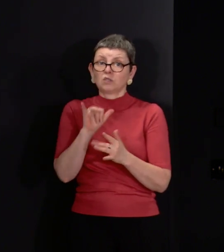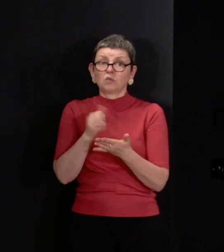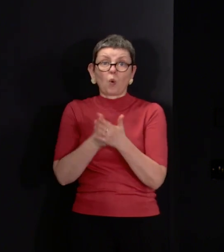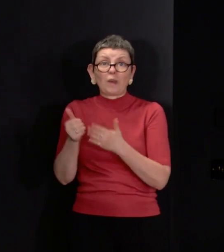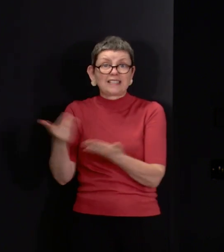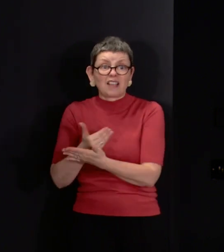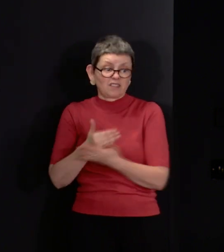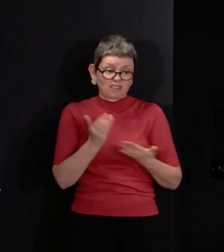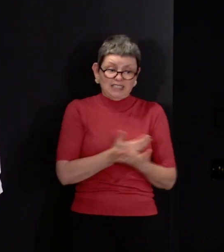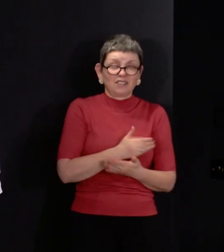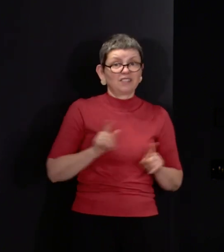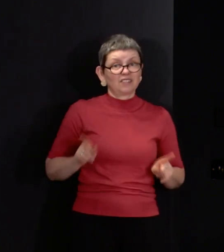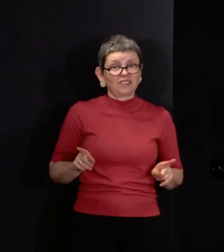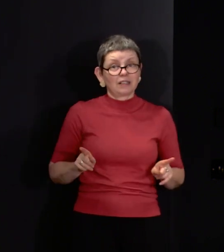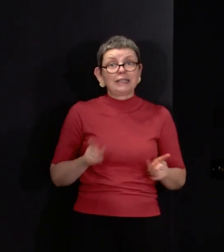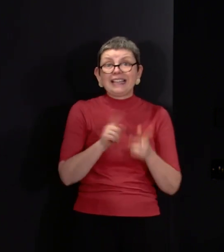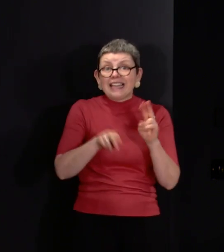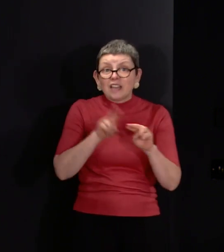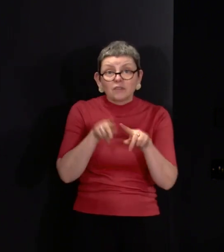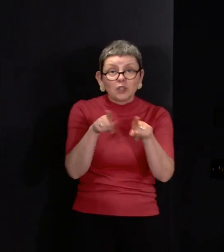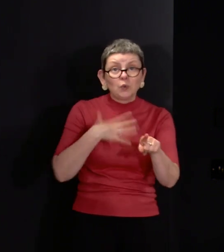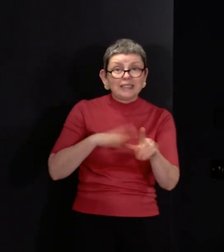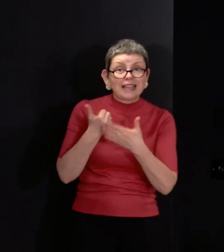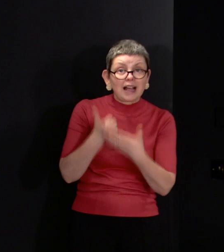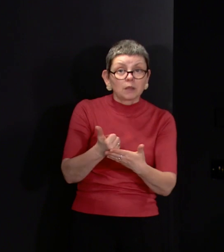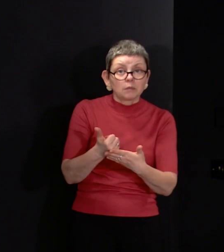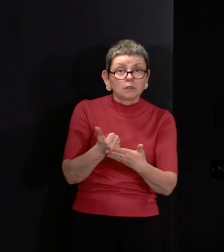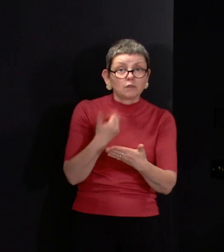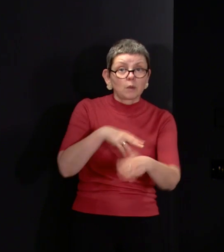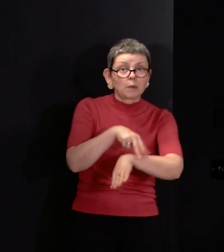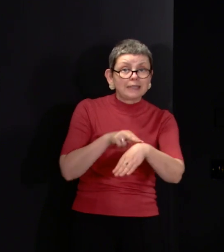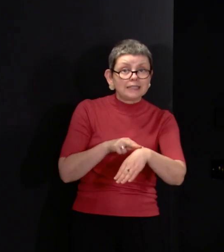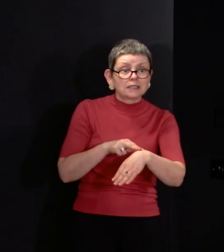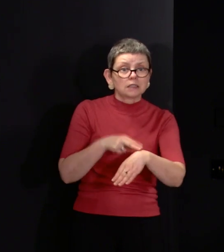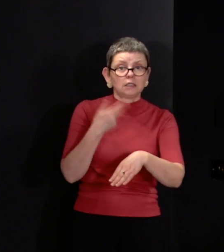police assistance, if you need our support or intervention, or if you have